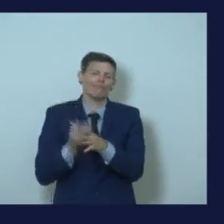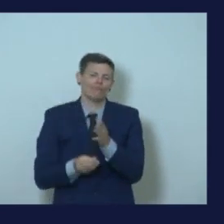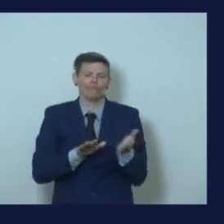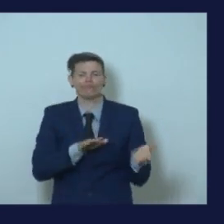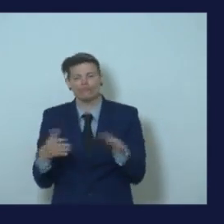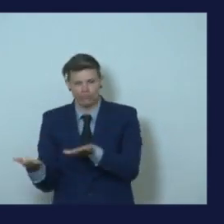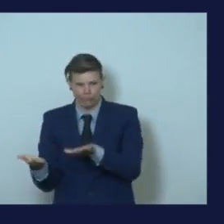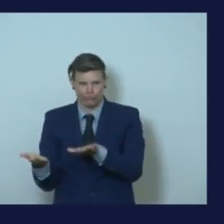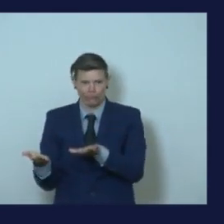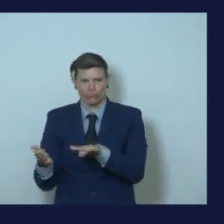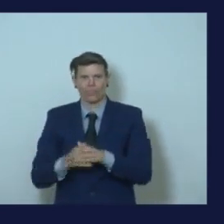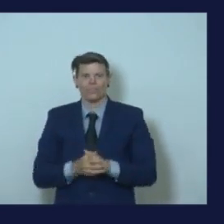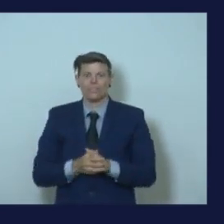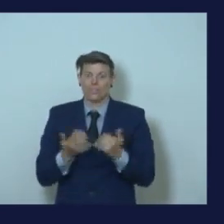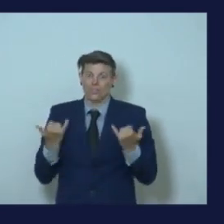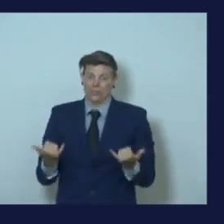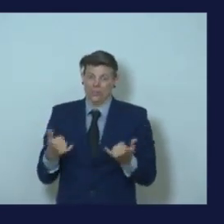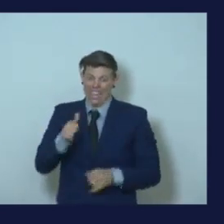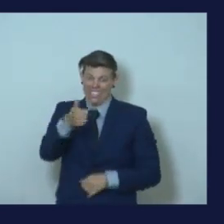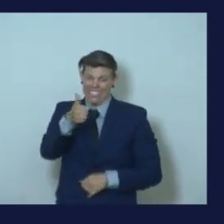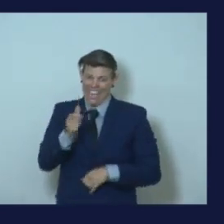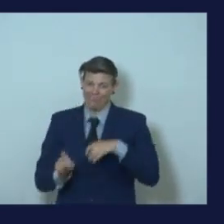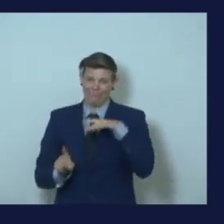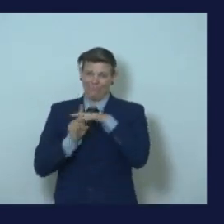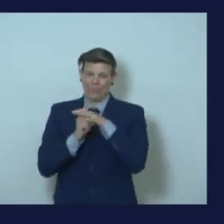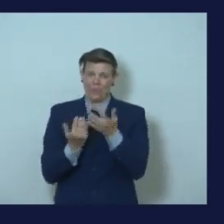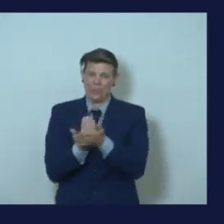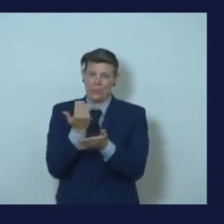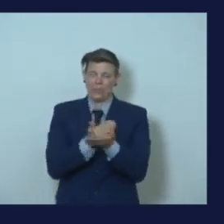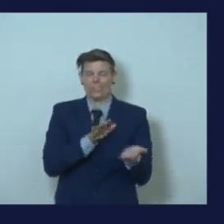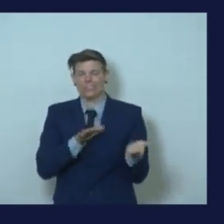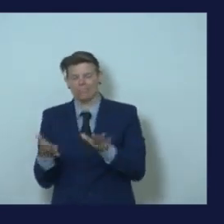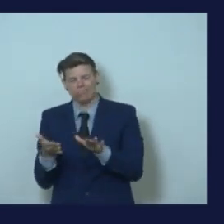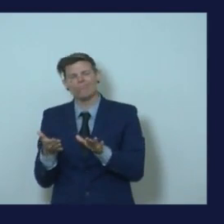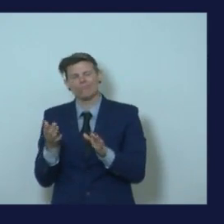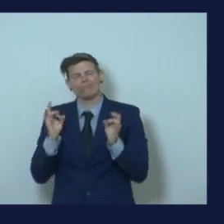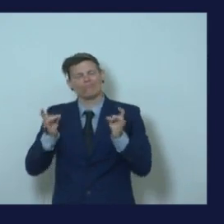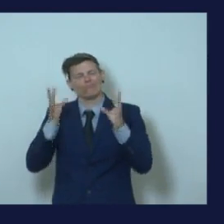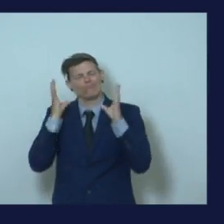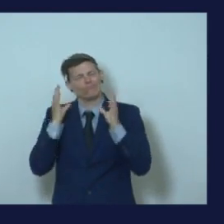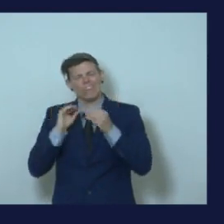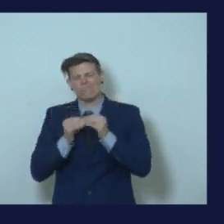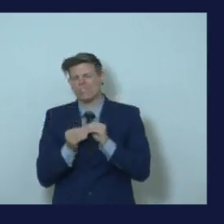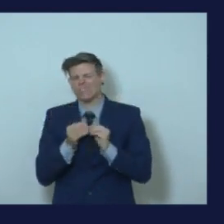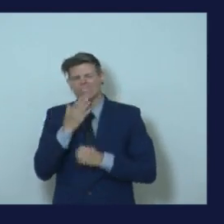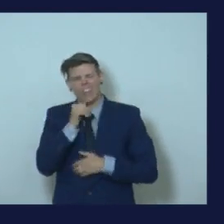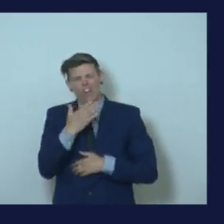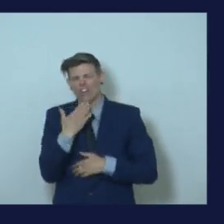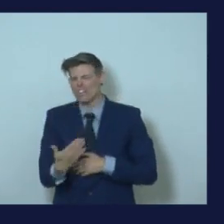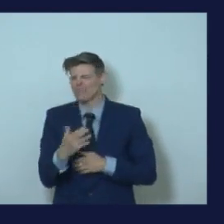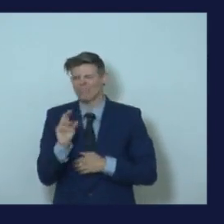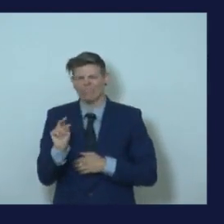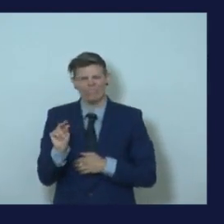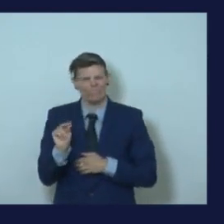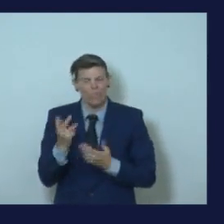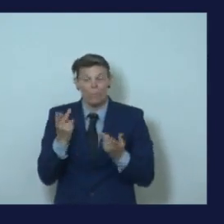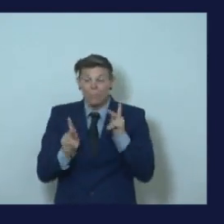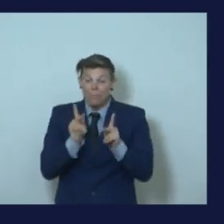WE HAVE FOUR HUNDRED AND TWENTY INDIVIDUALS WHO HAVE LOST THEIR LIVES TO COVID-19.